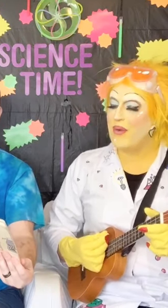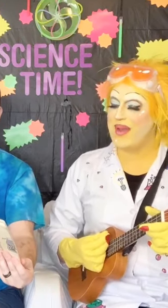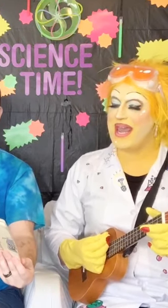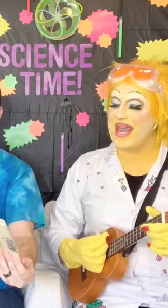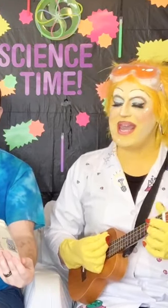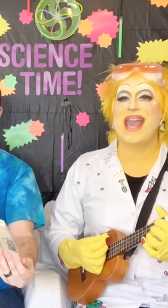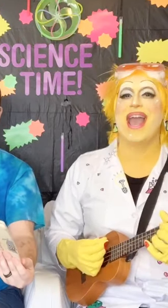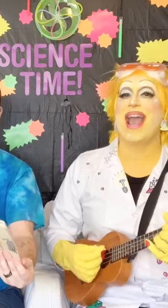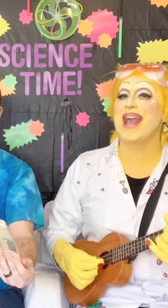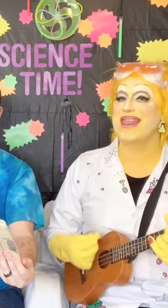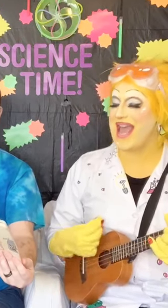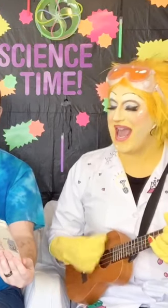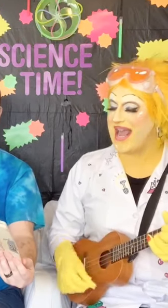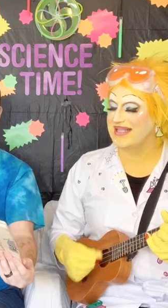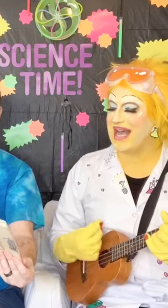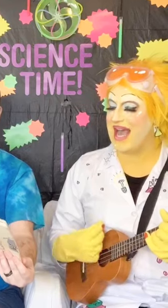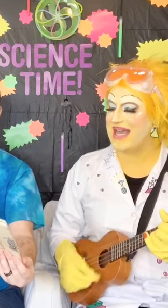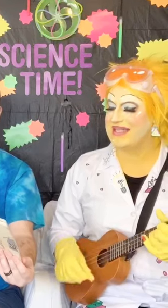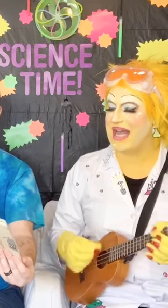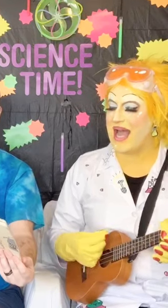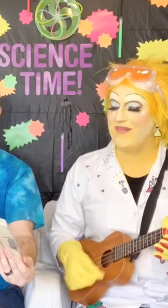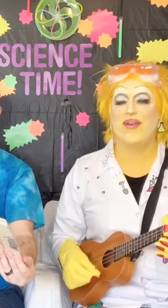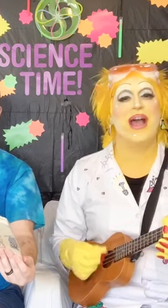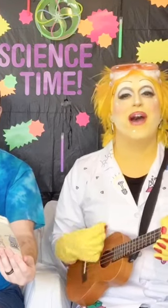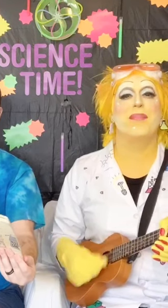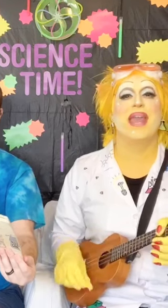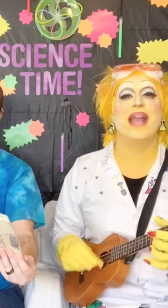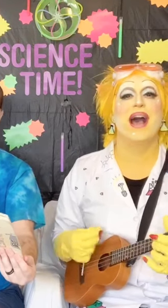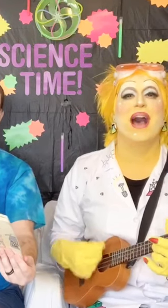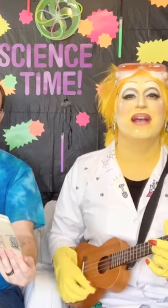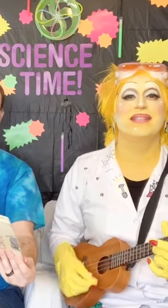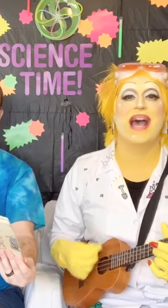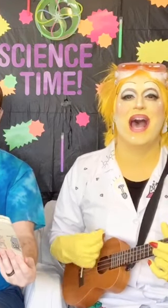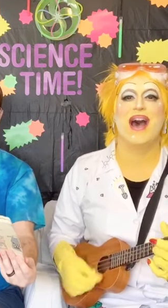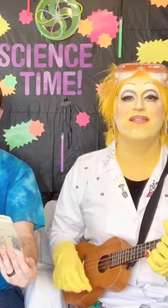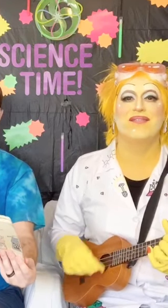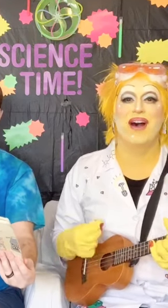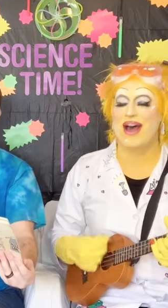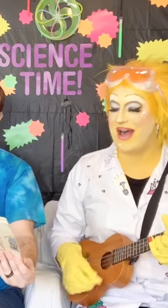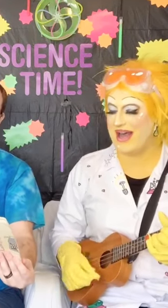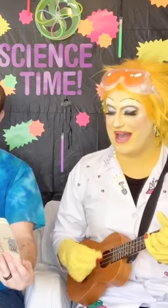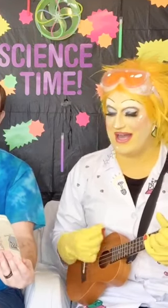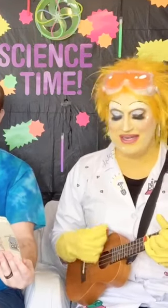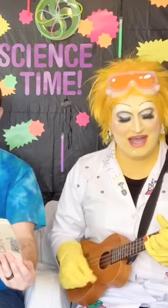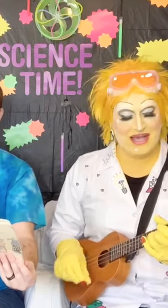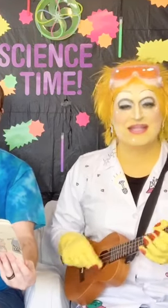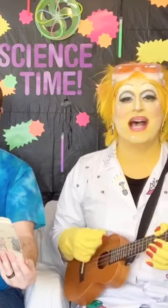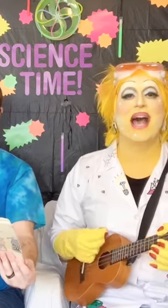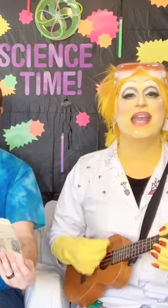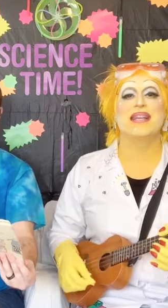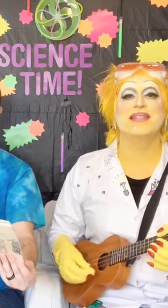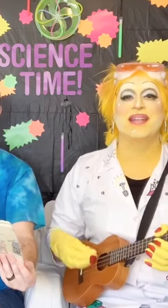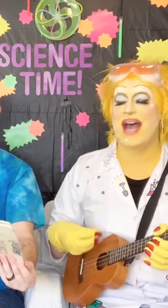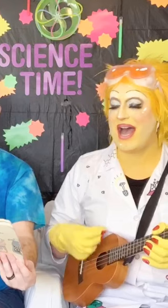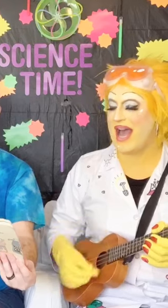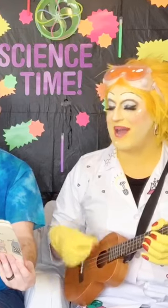we can thank Science Time for helping us have fun. Science Time